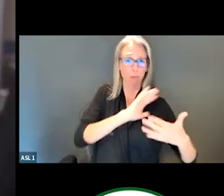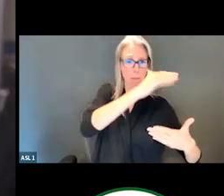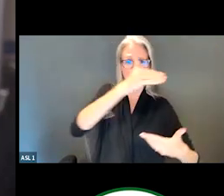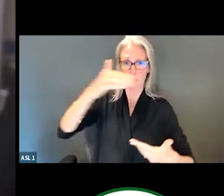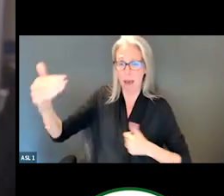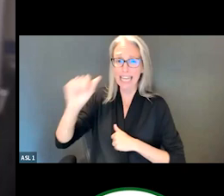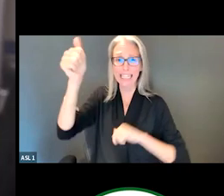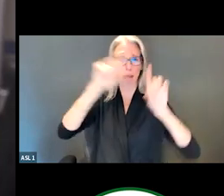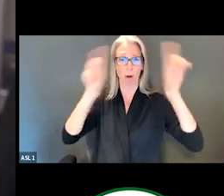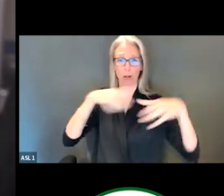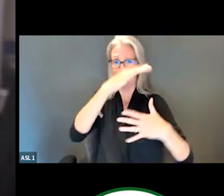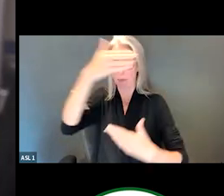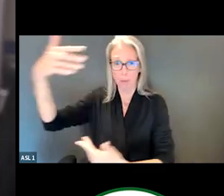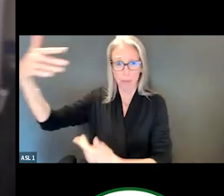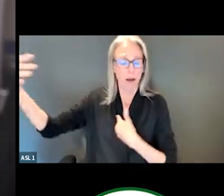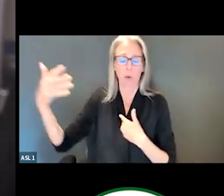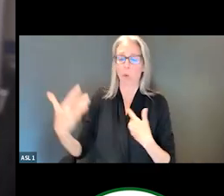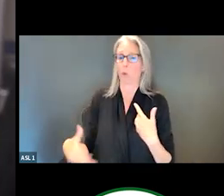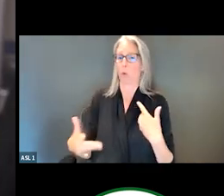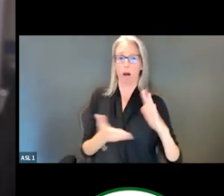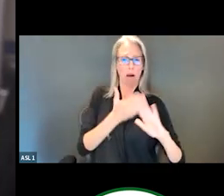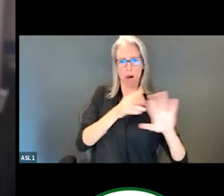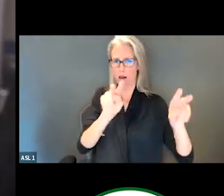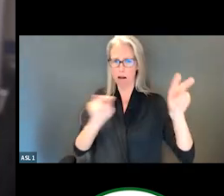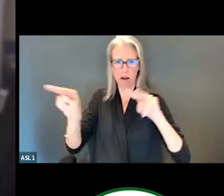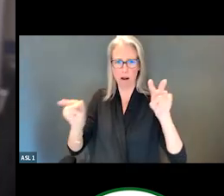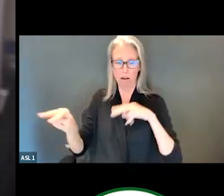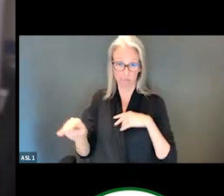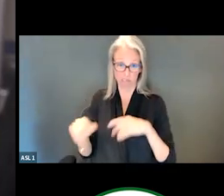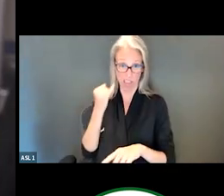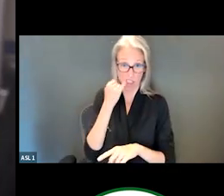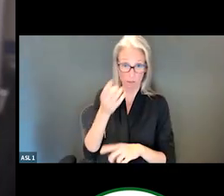Okay, so thank you for the first part. The second thing I wanted to mention, the main